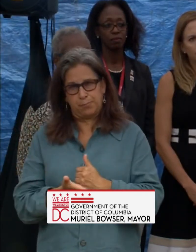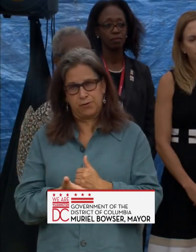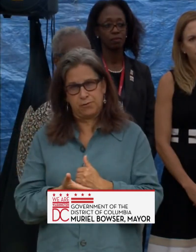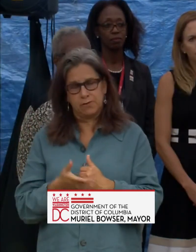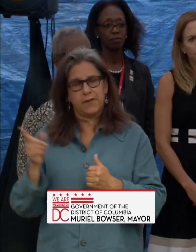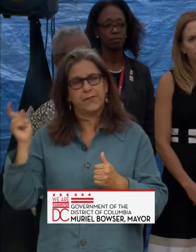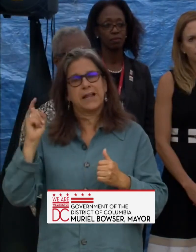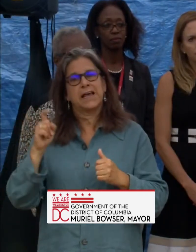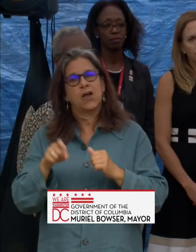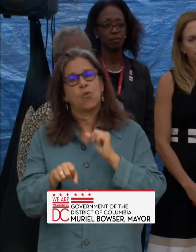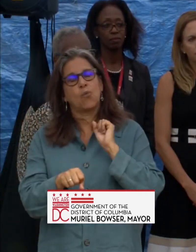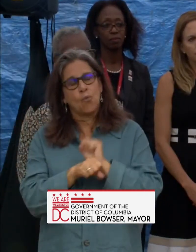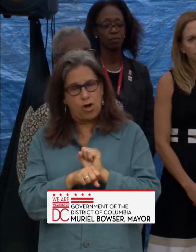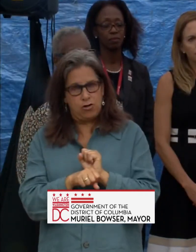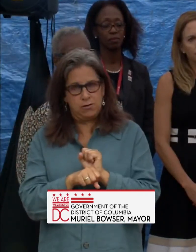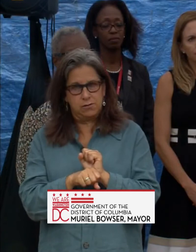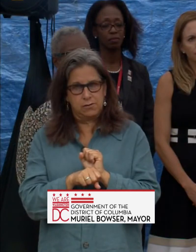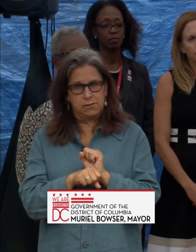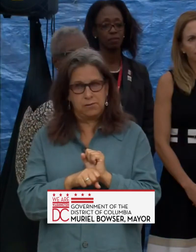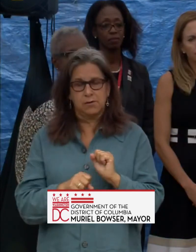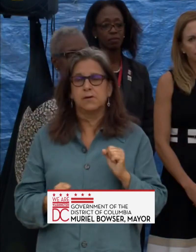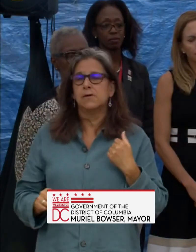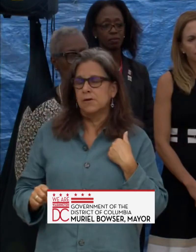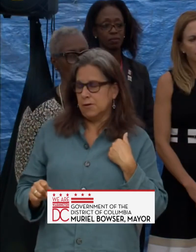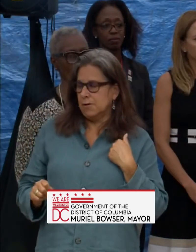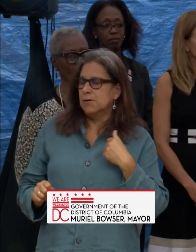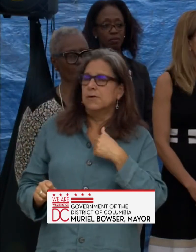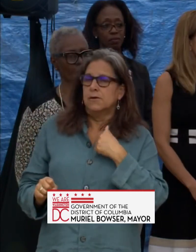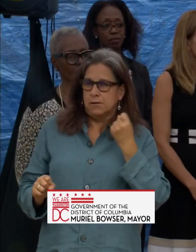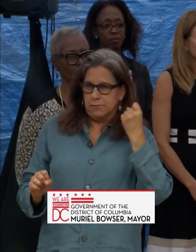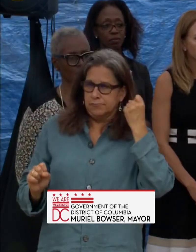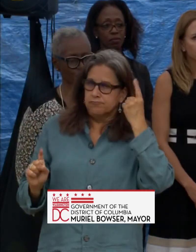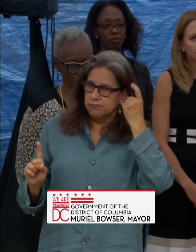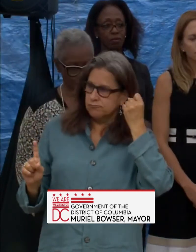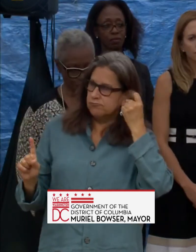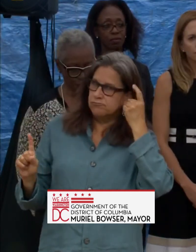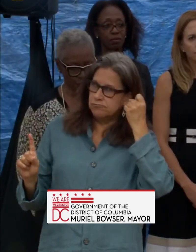AND WE ARE GOING TO USE THE TIME THAT THEY ARE WITH US TO GET